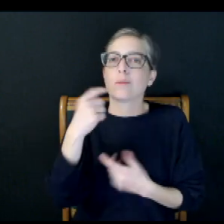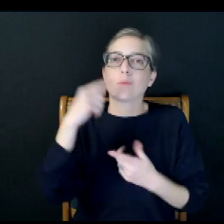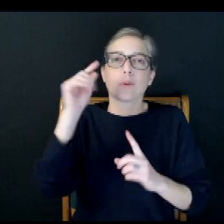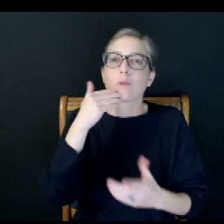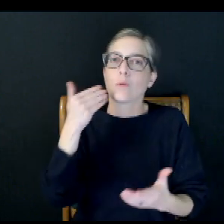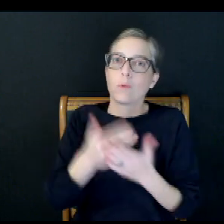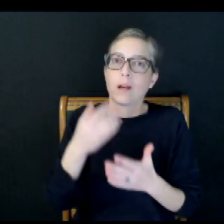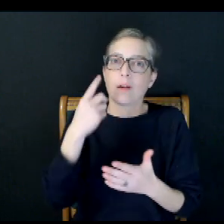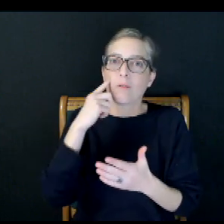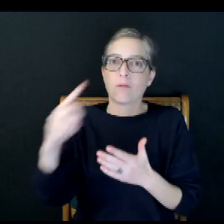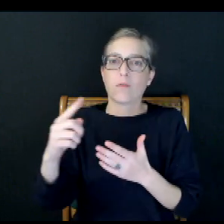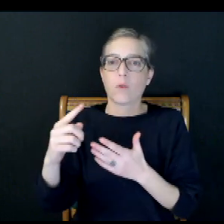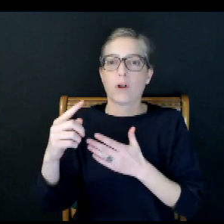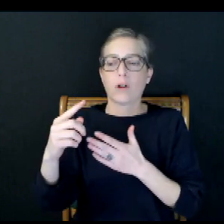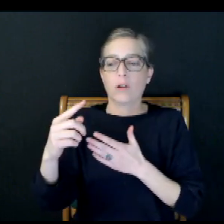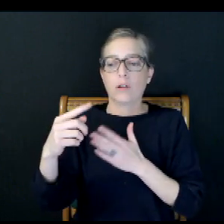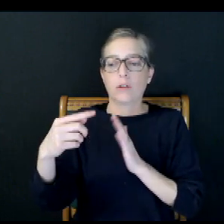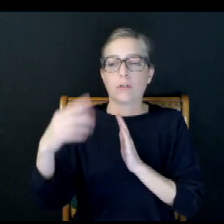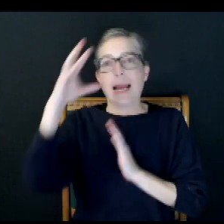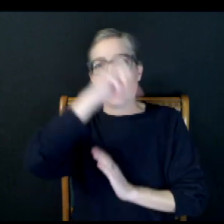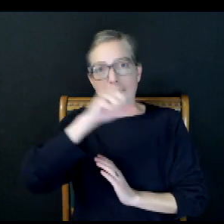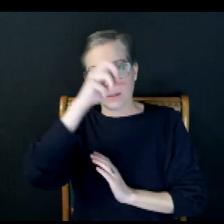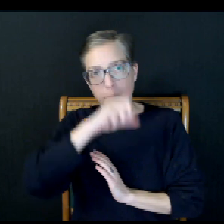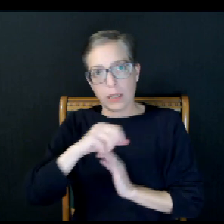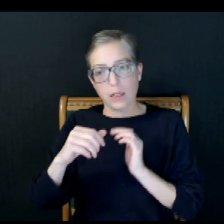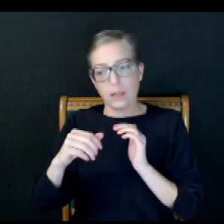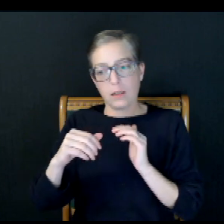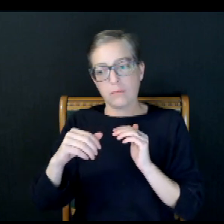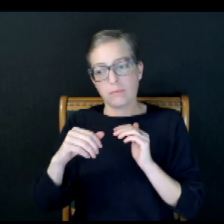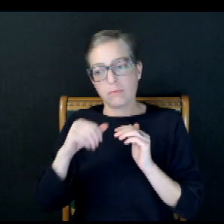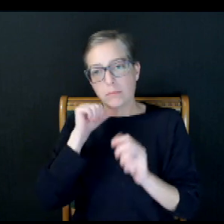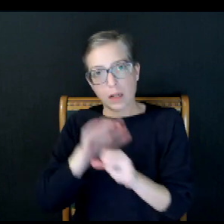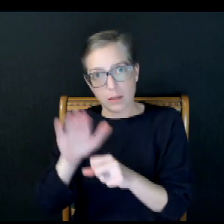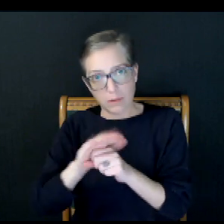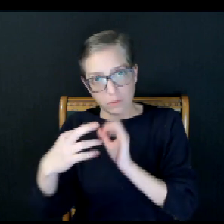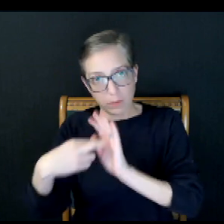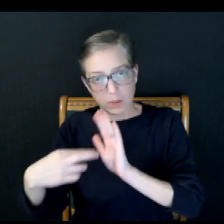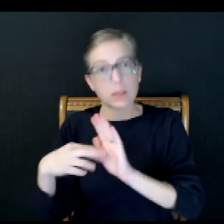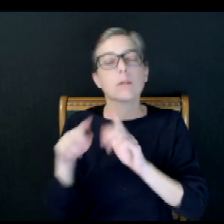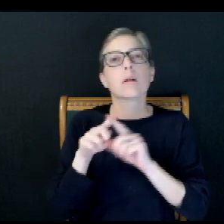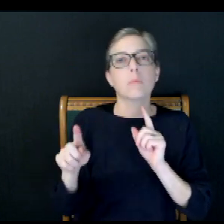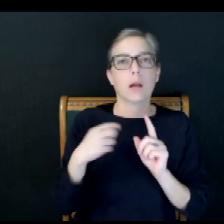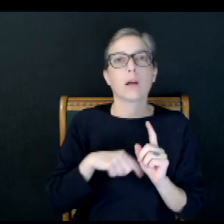the raw counts are telling. For instance, we found there were essentially no Native Hawaiian,